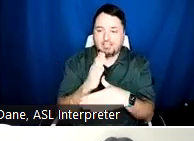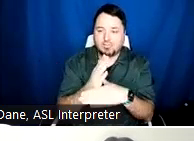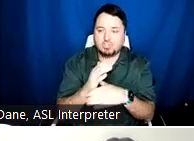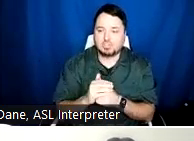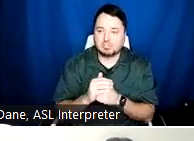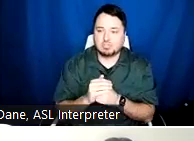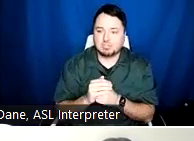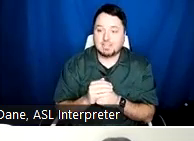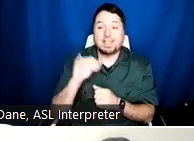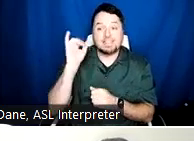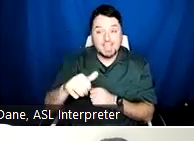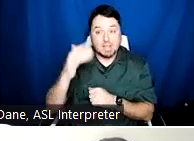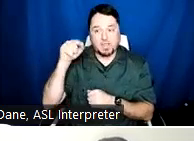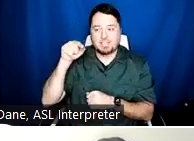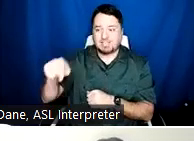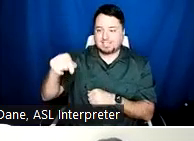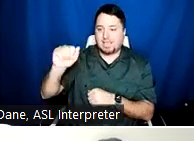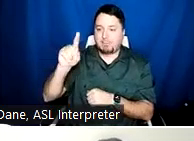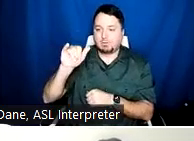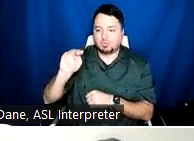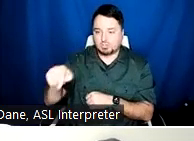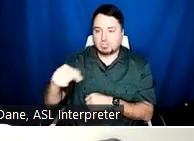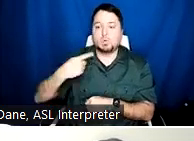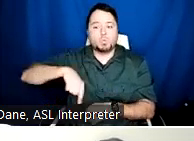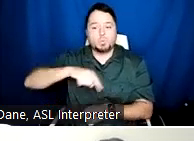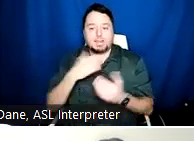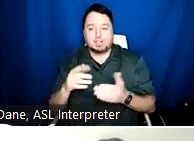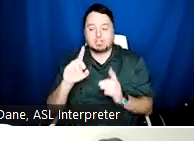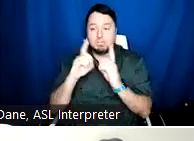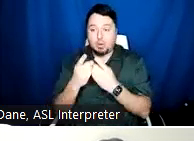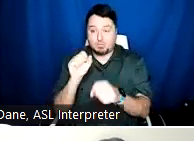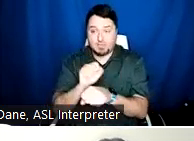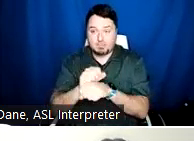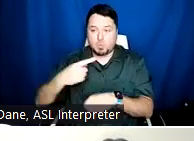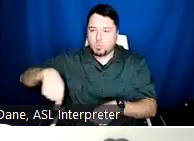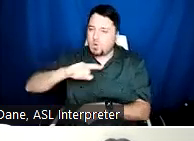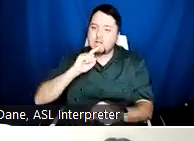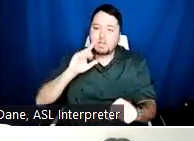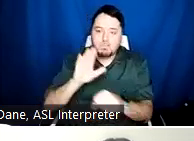That is why this administration and we at the Department of Labor are committed to improving